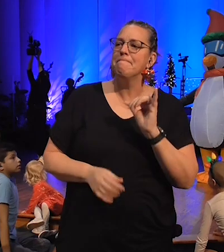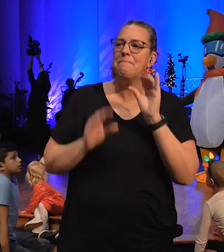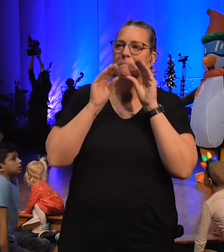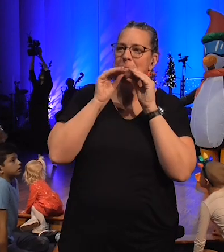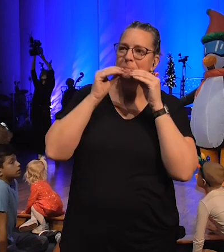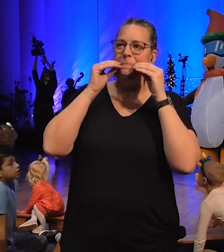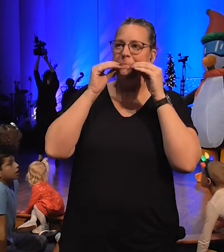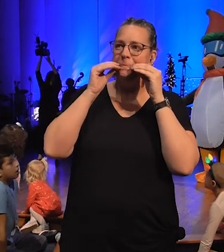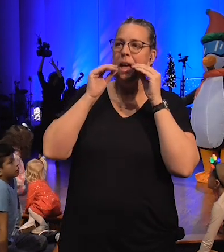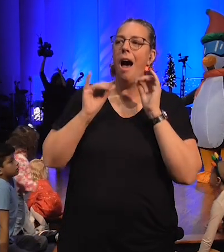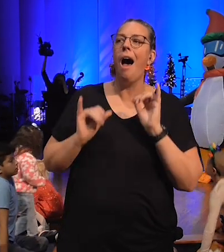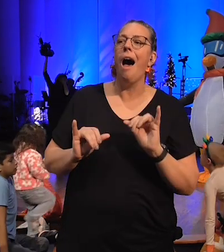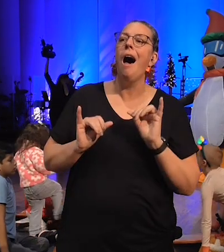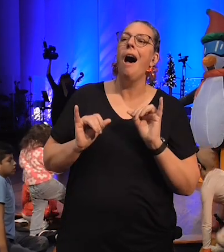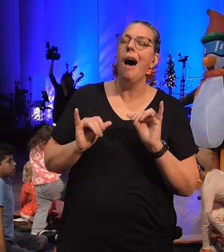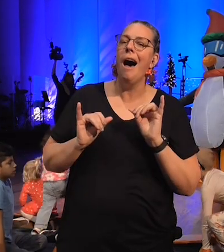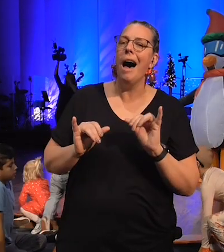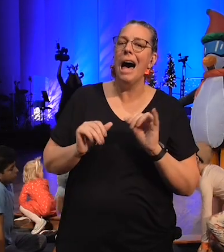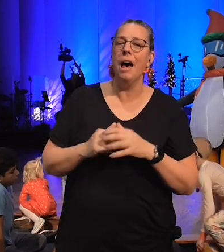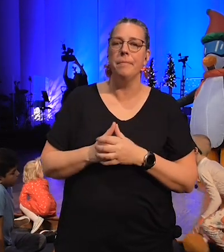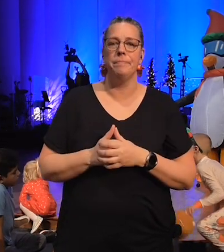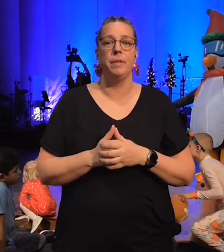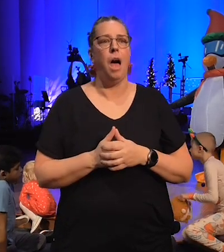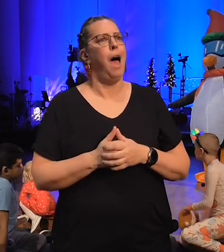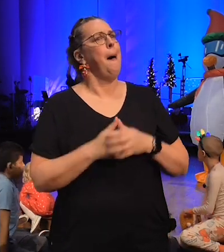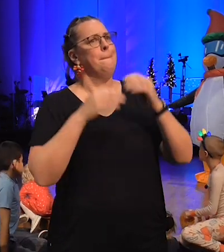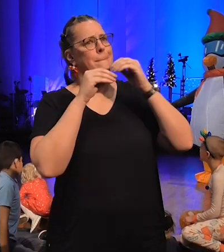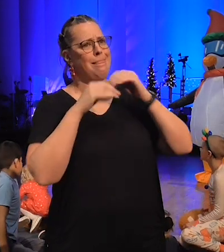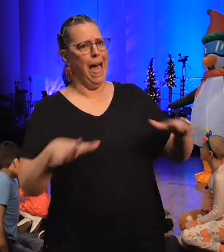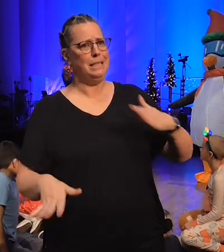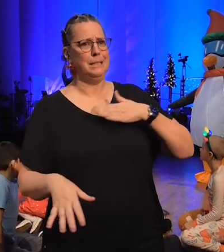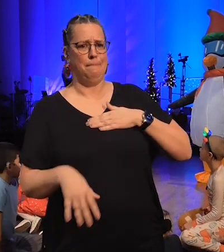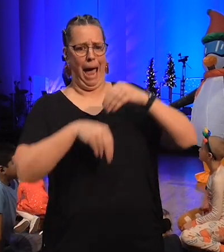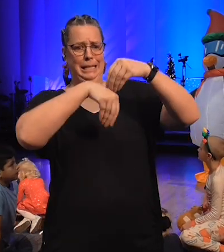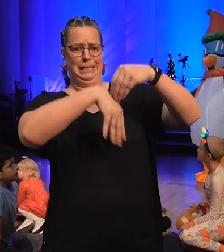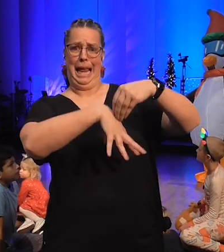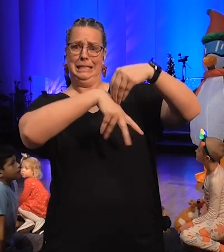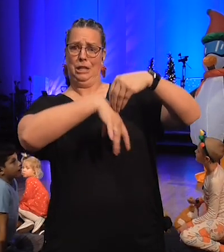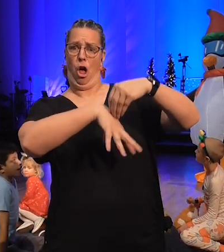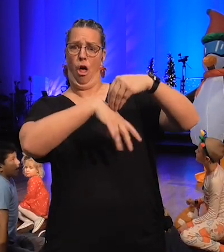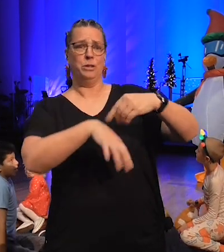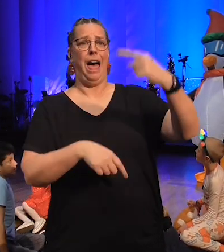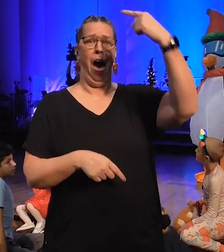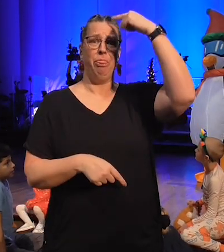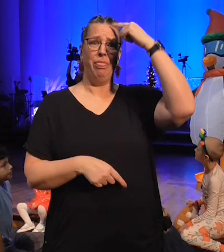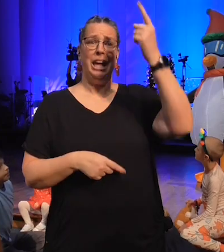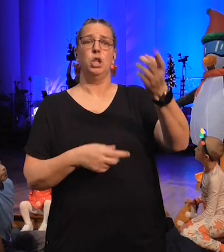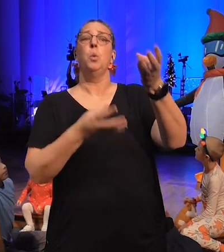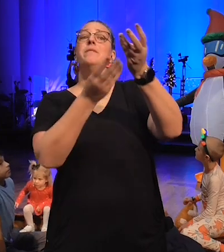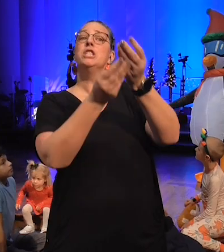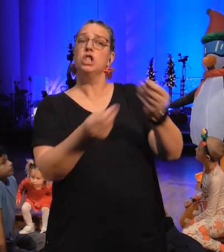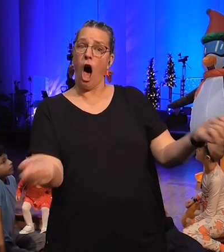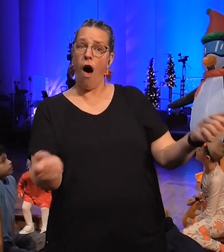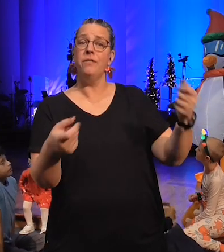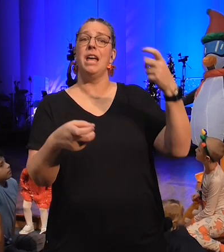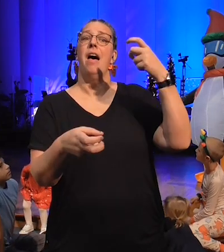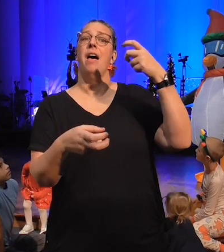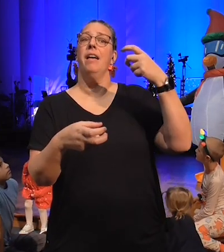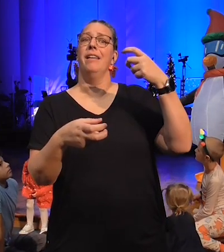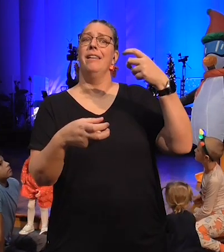doctopus listened with a little smile as they told their story bless my tentacles he said I